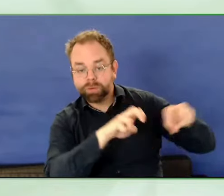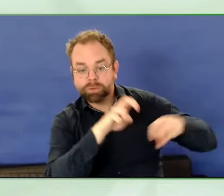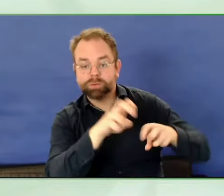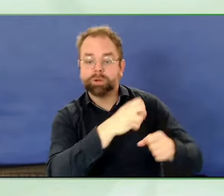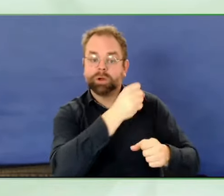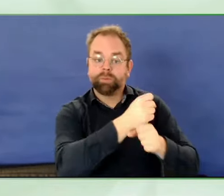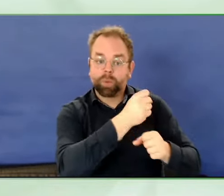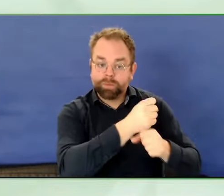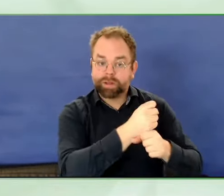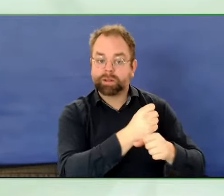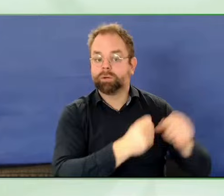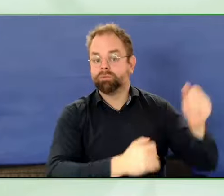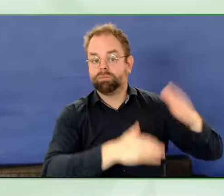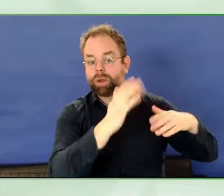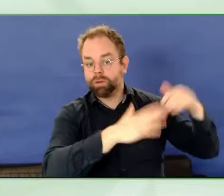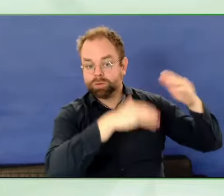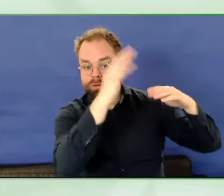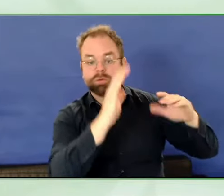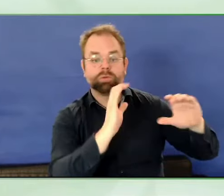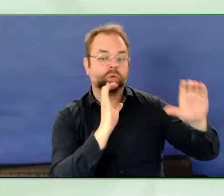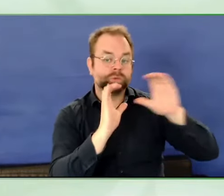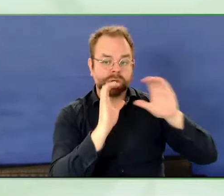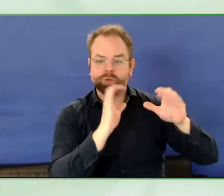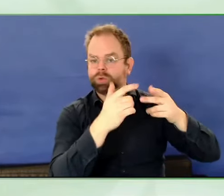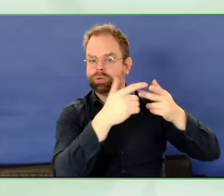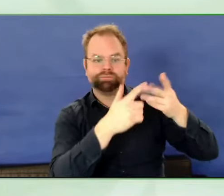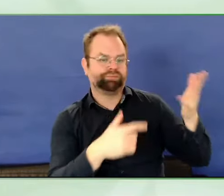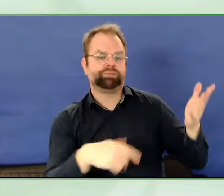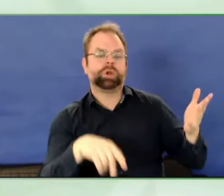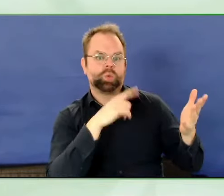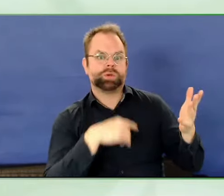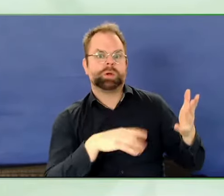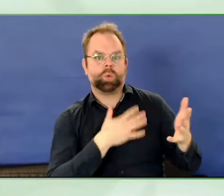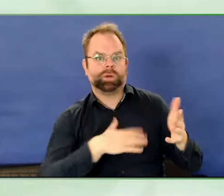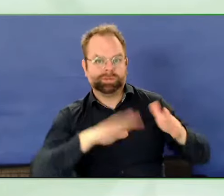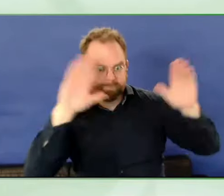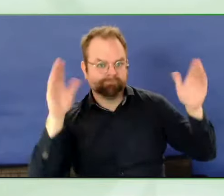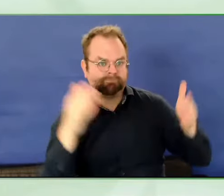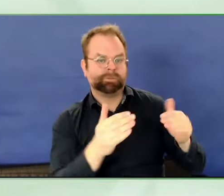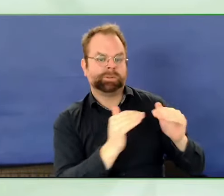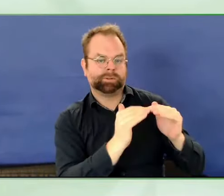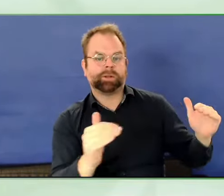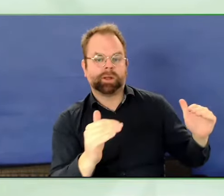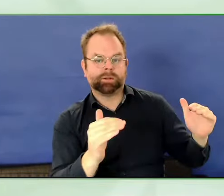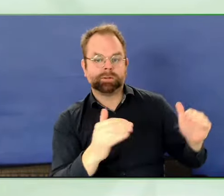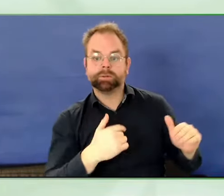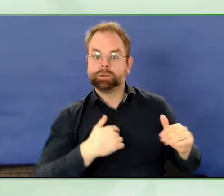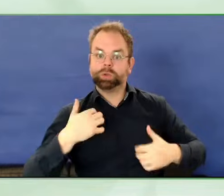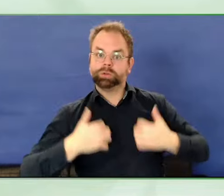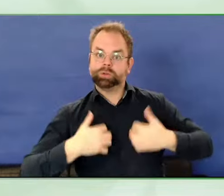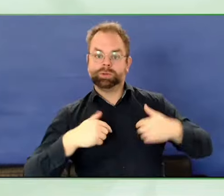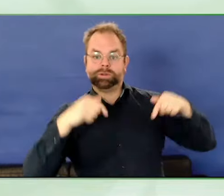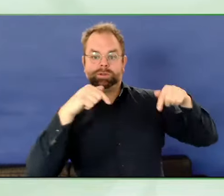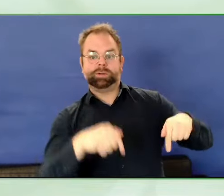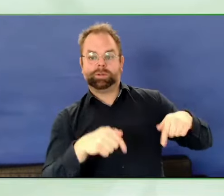I note that in your role with D2L you have experience with ICT accessibility. And inclusive learning.